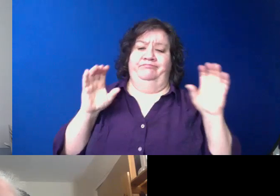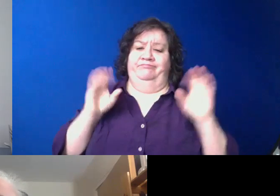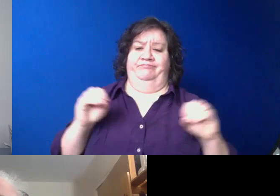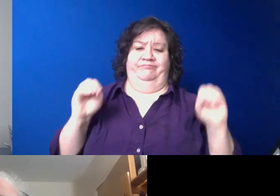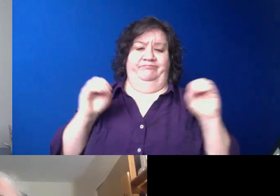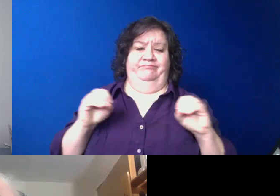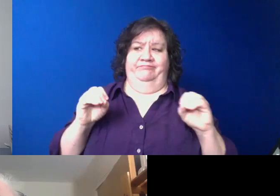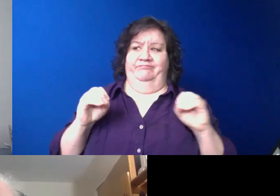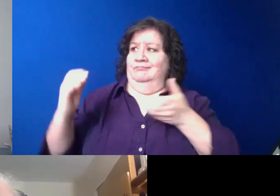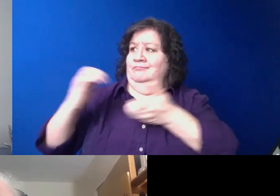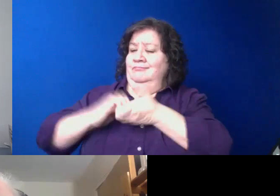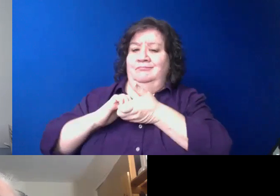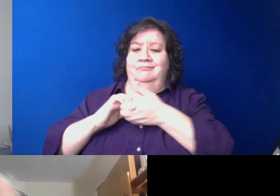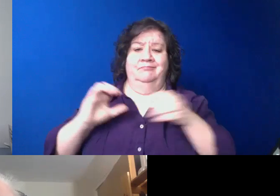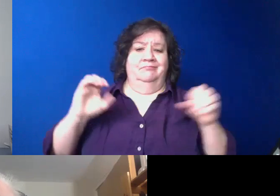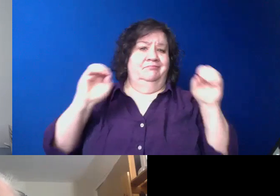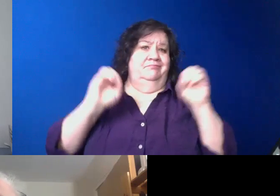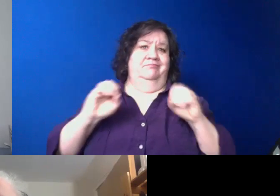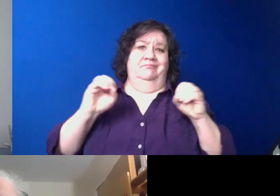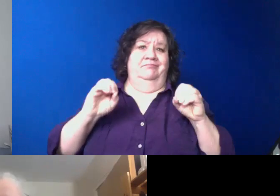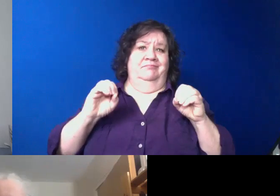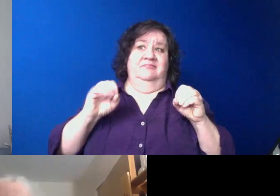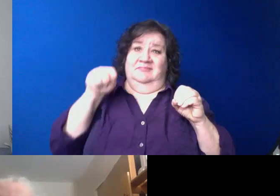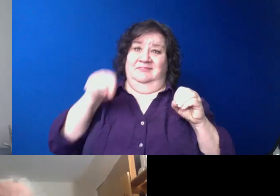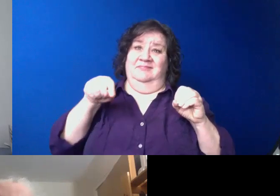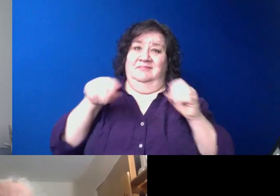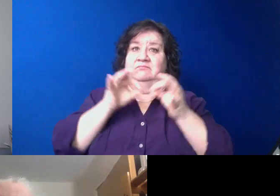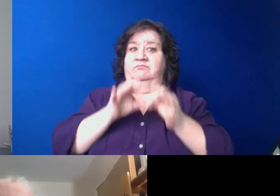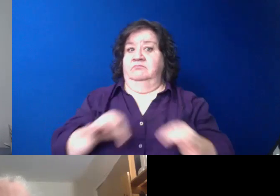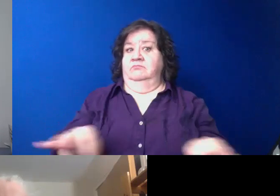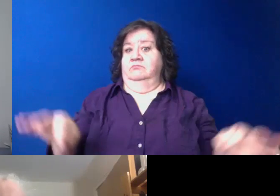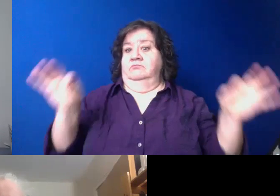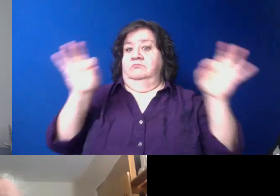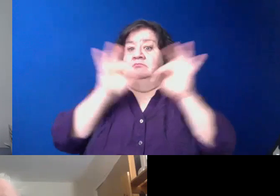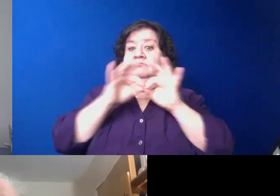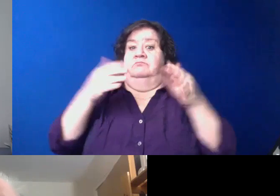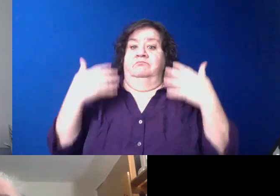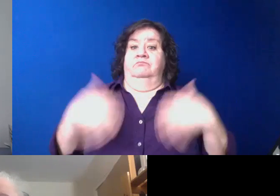they were kind of the key i suppose a whirlwind tour of uh some of the issues and but not all